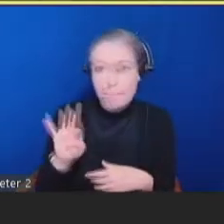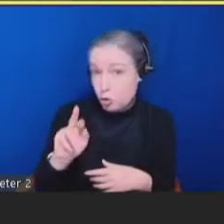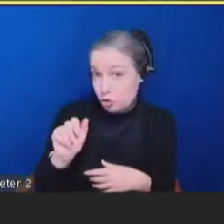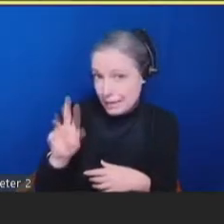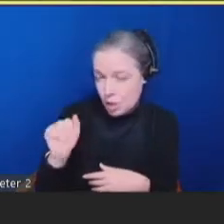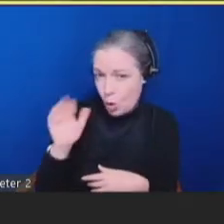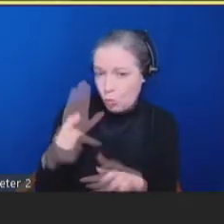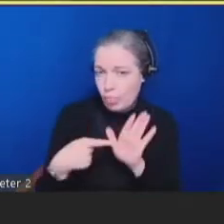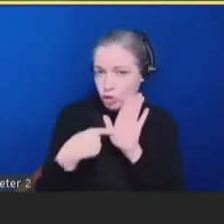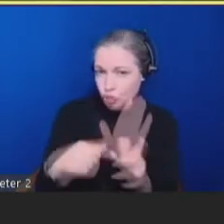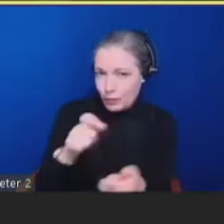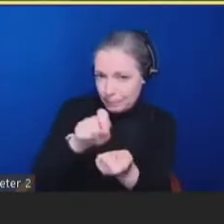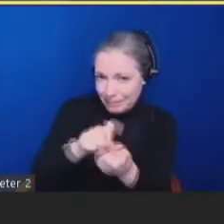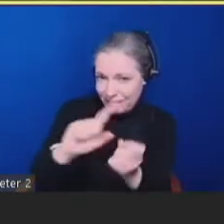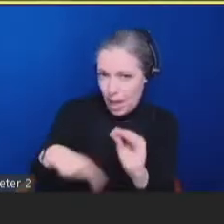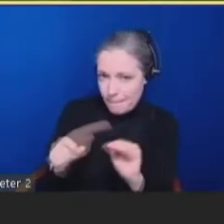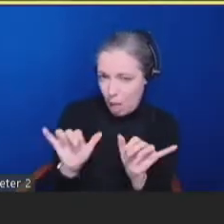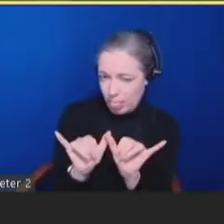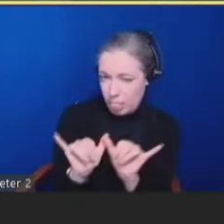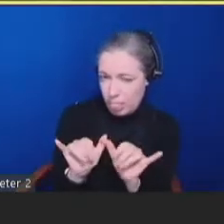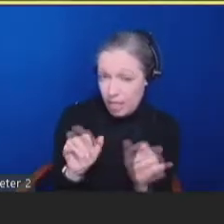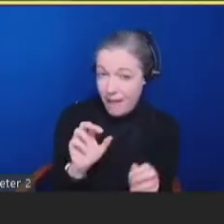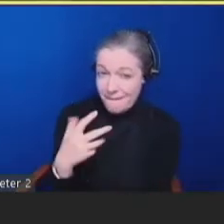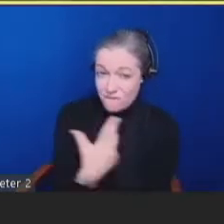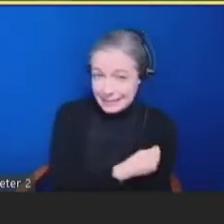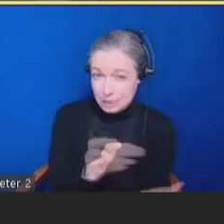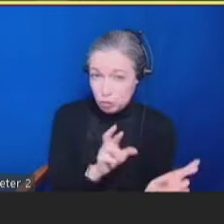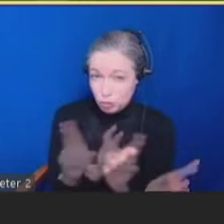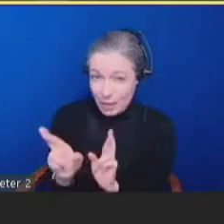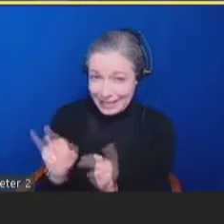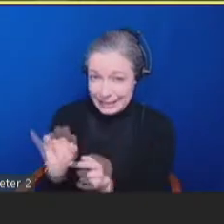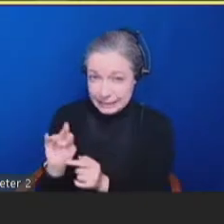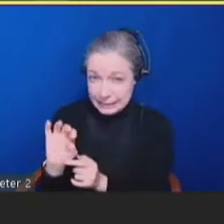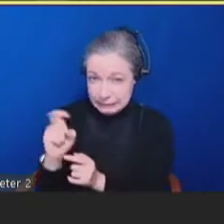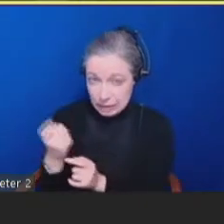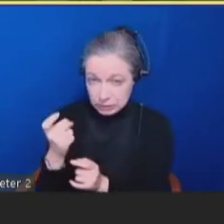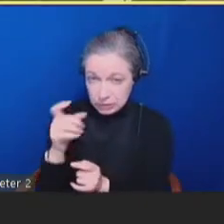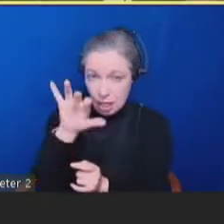gotten a lot of attention from multitude of stakeholders around the world. This gives you